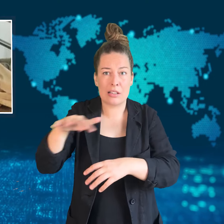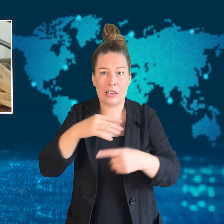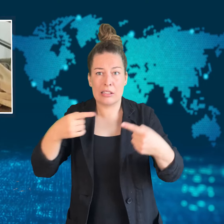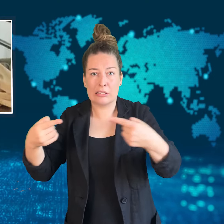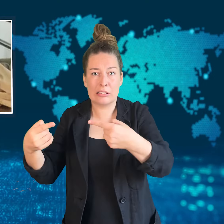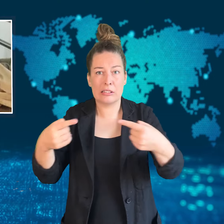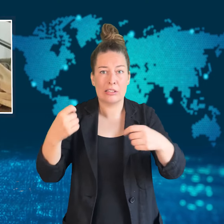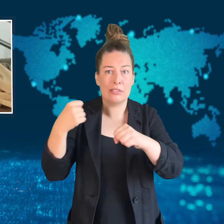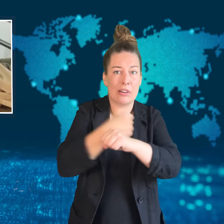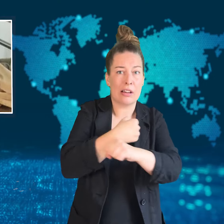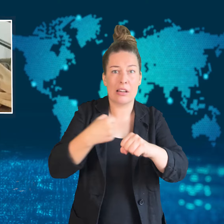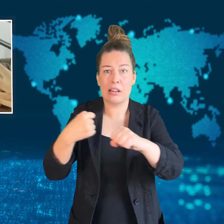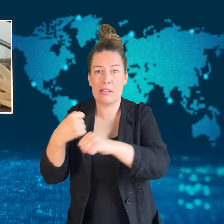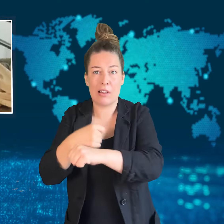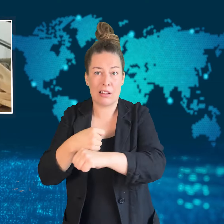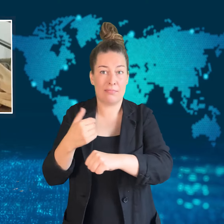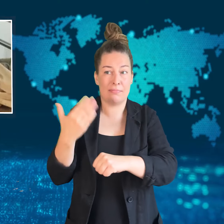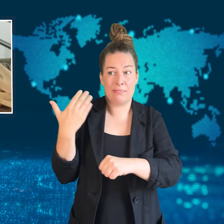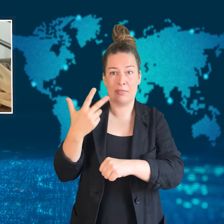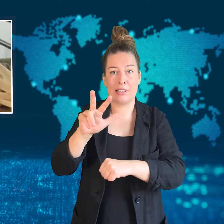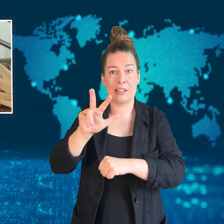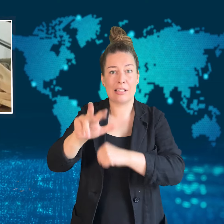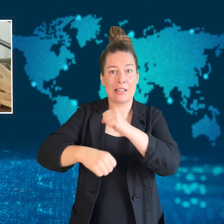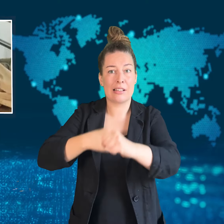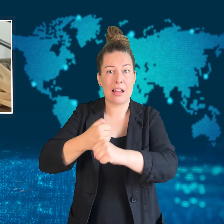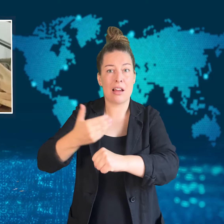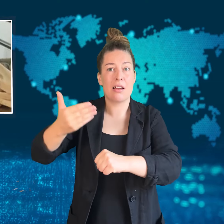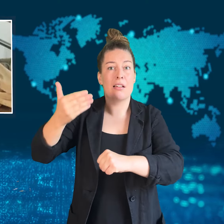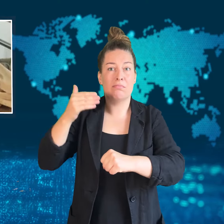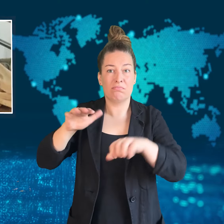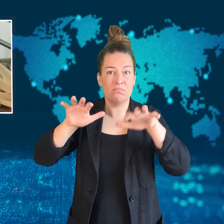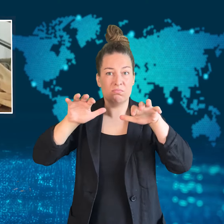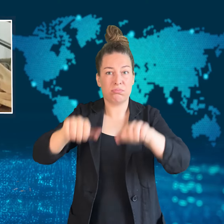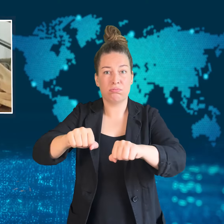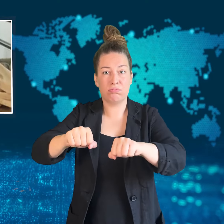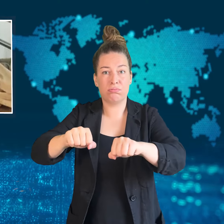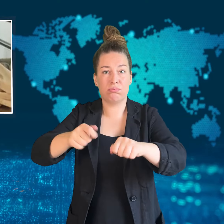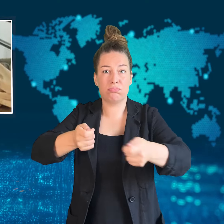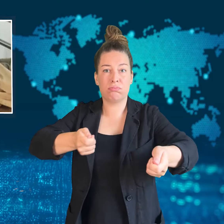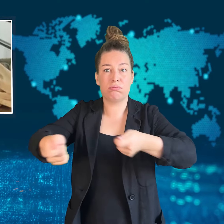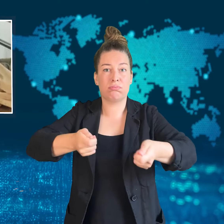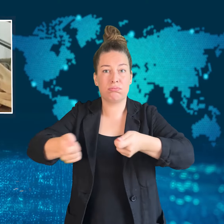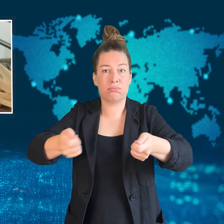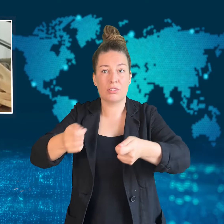the country in a coup.